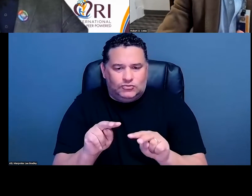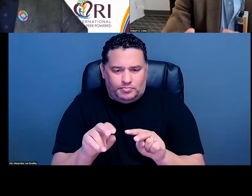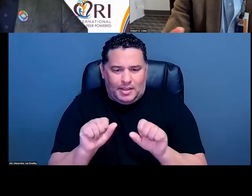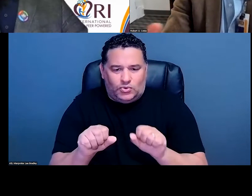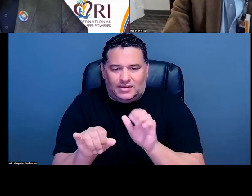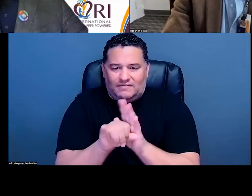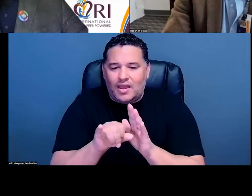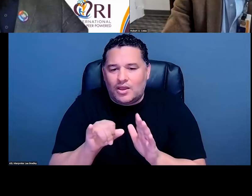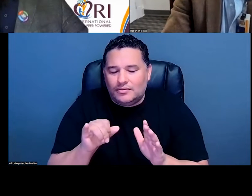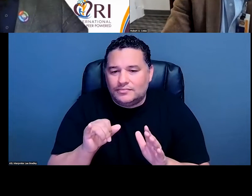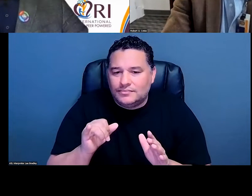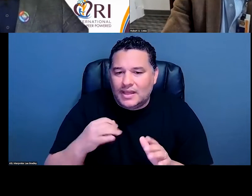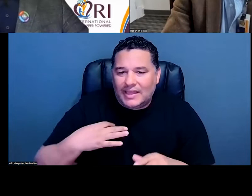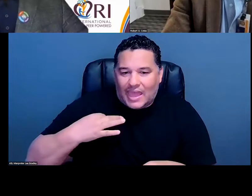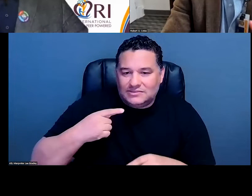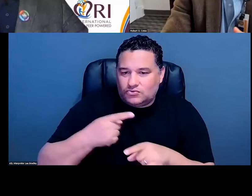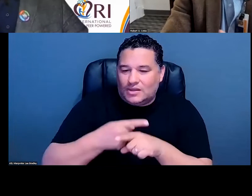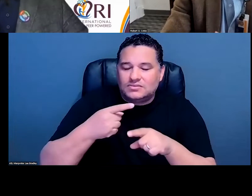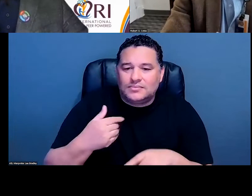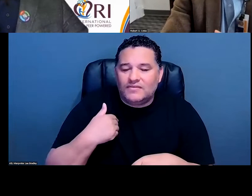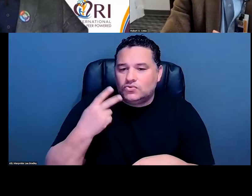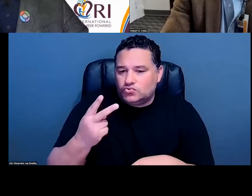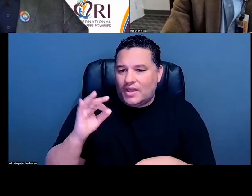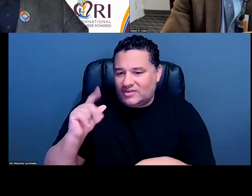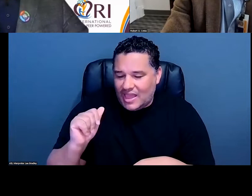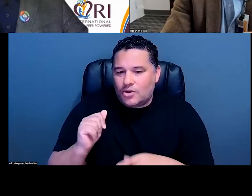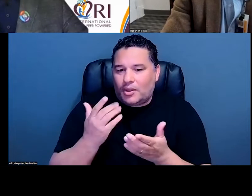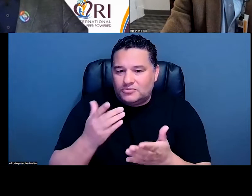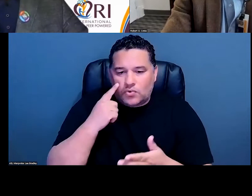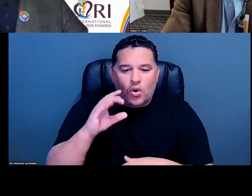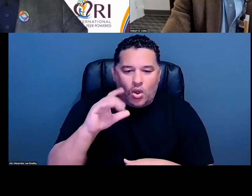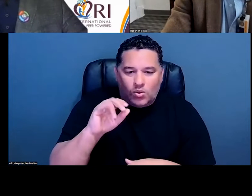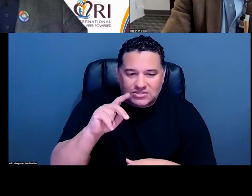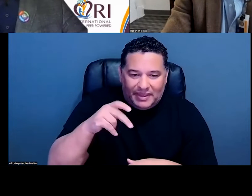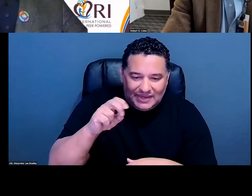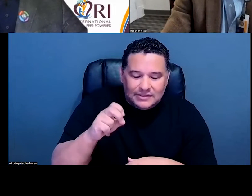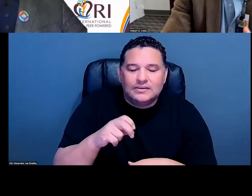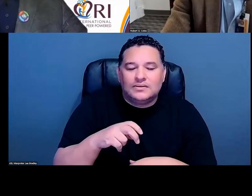UNIQUE VANTAGE POINT TO IDENTIFY, CLOZA PINE CANDIDATES. AS WE KNOW THERE IS TWO